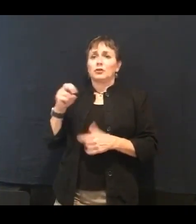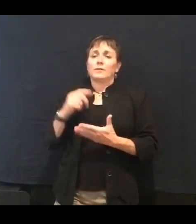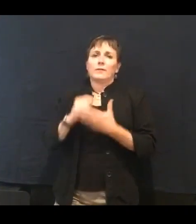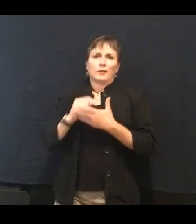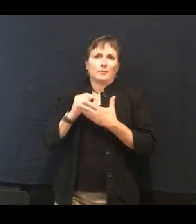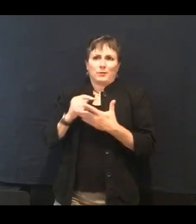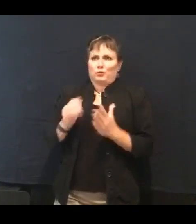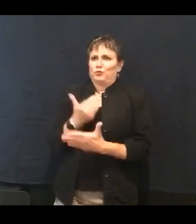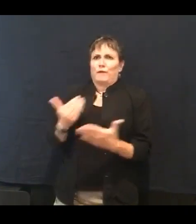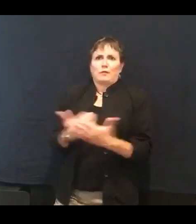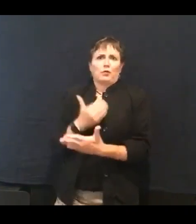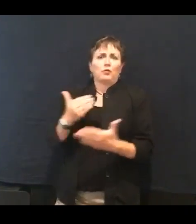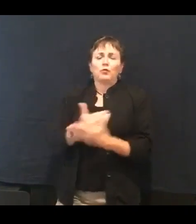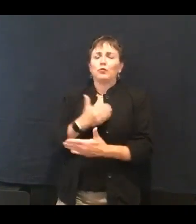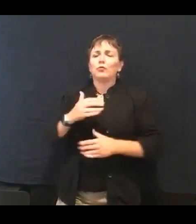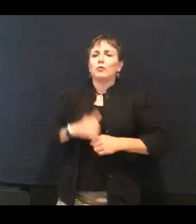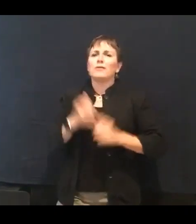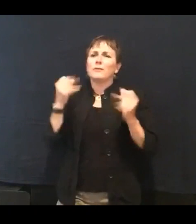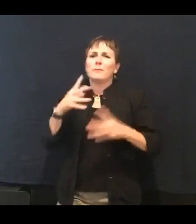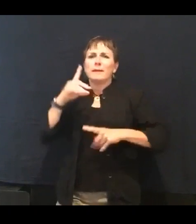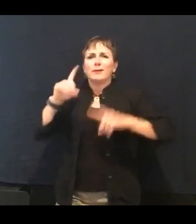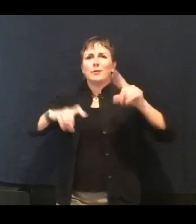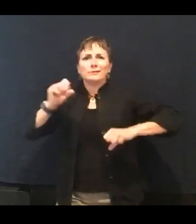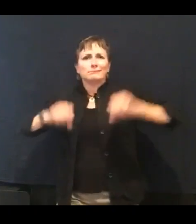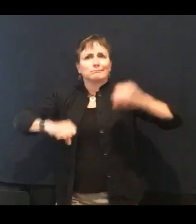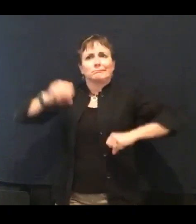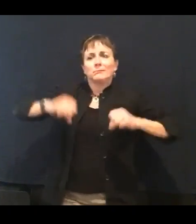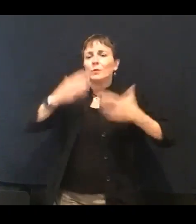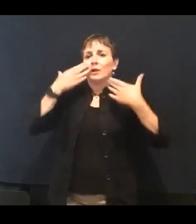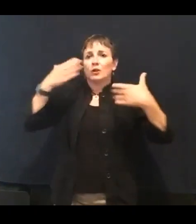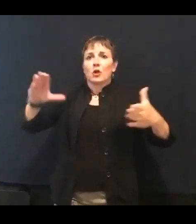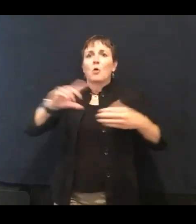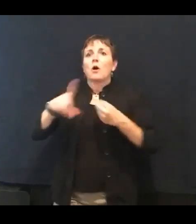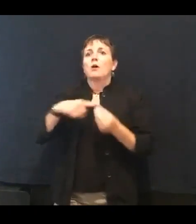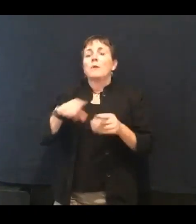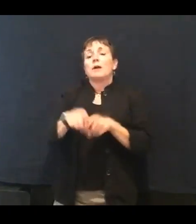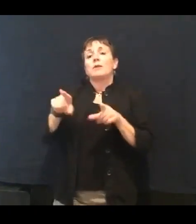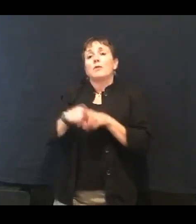vital questions that remain to be answered. And there was no FDA approved gene therapy